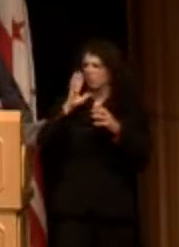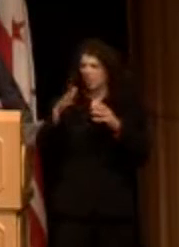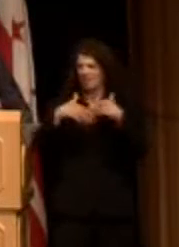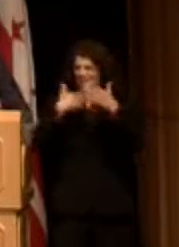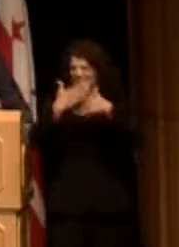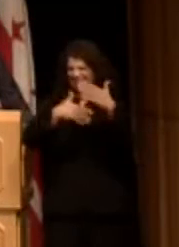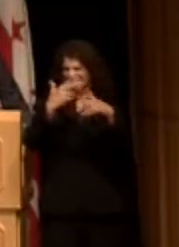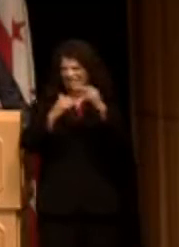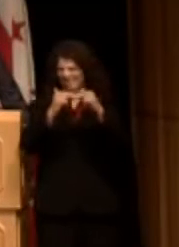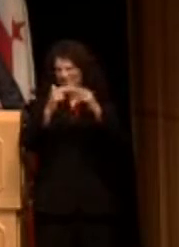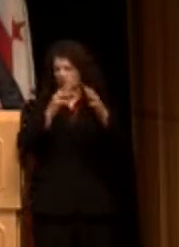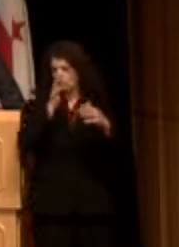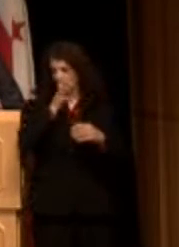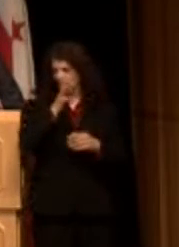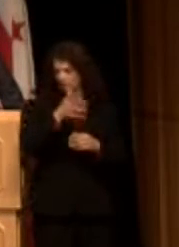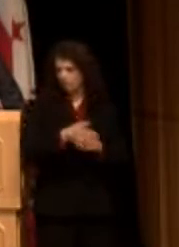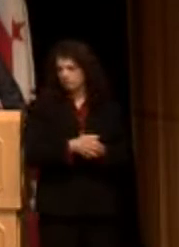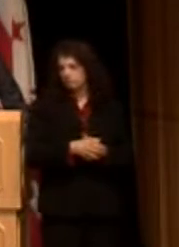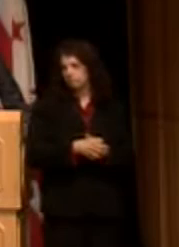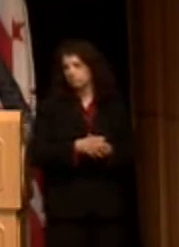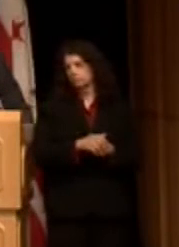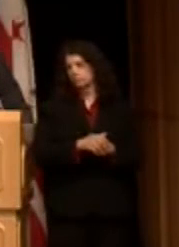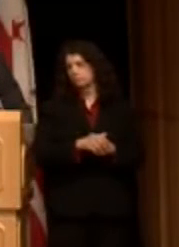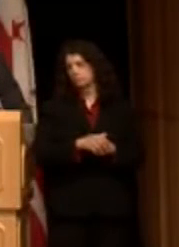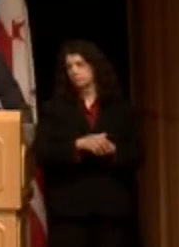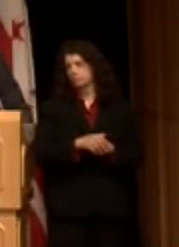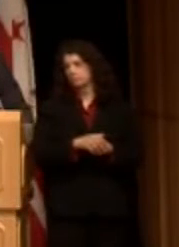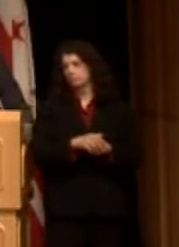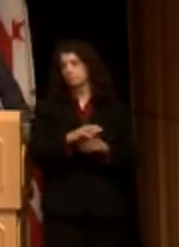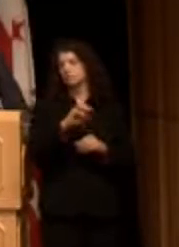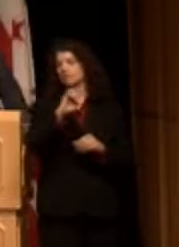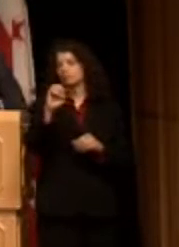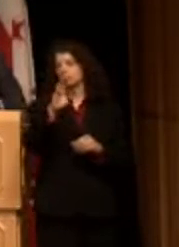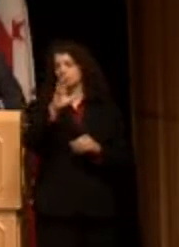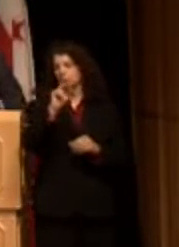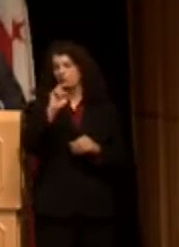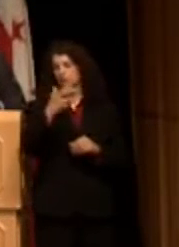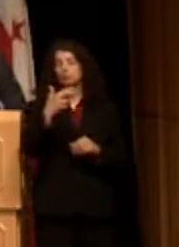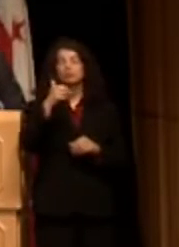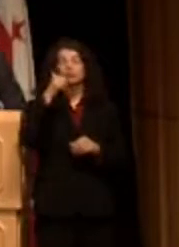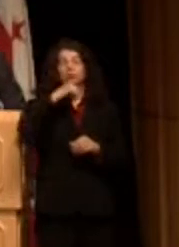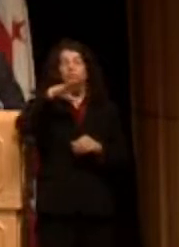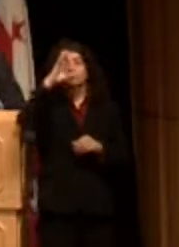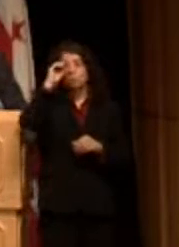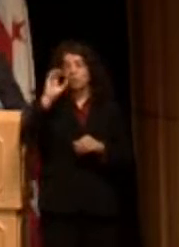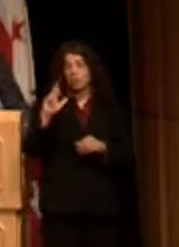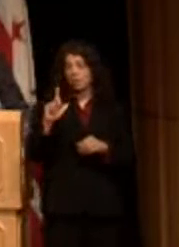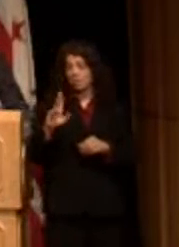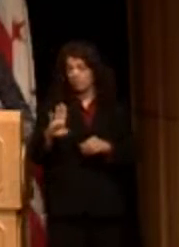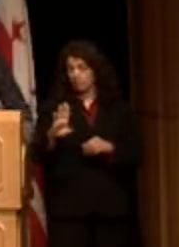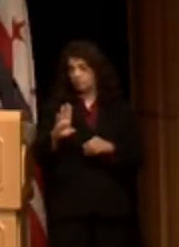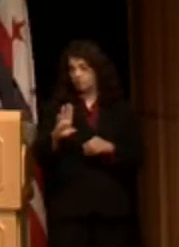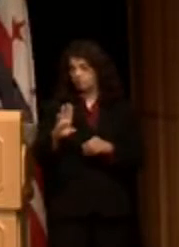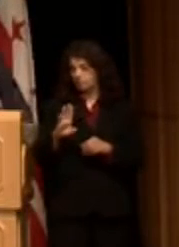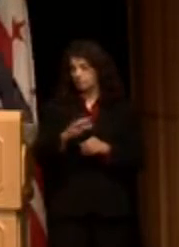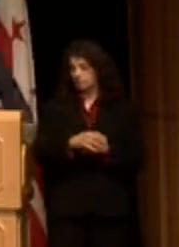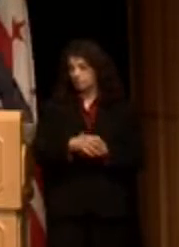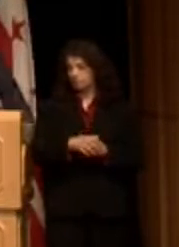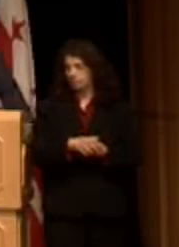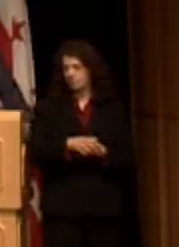AND GIRLS CLUB. LOCATED IN WARD 6, ON THE EASTERN EDGE OF CAPITOL HILL, IT IS PART OF HILL EAST